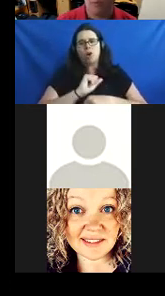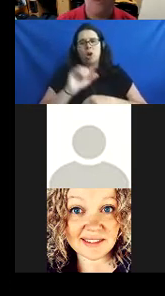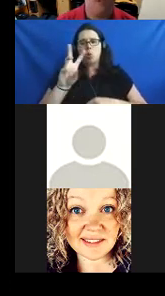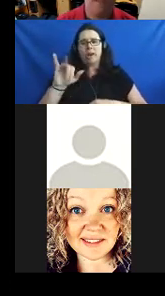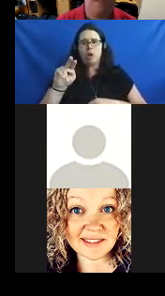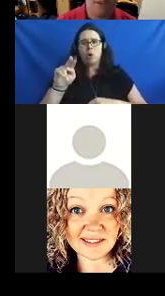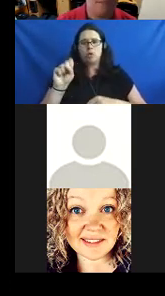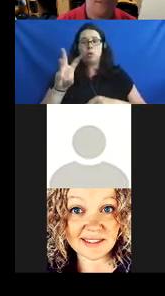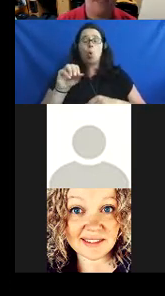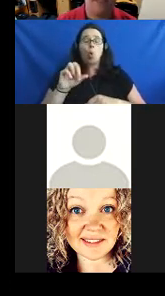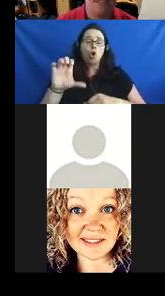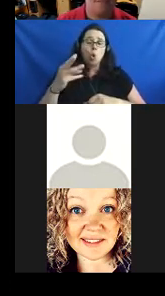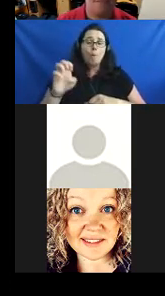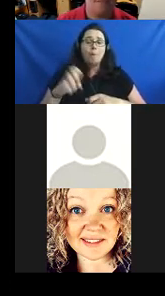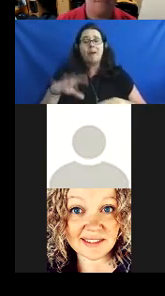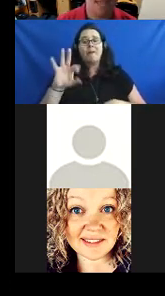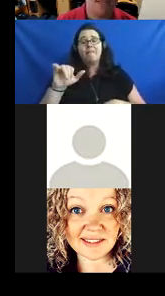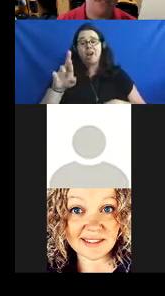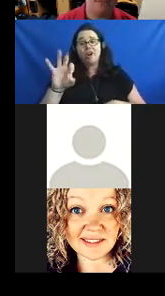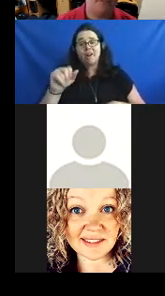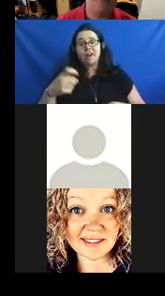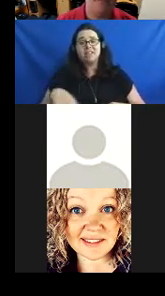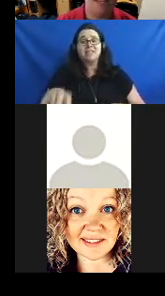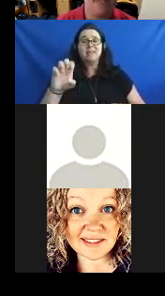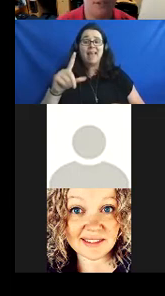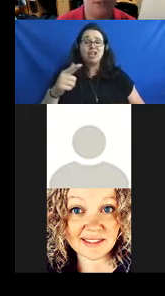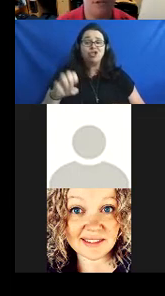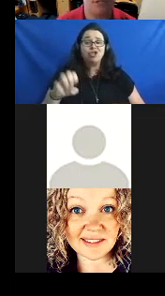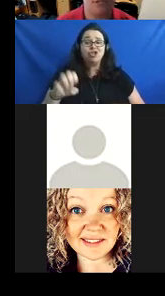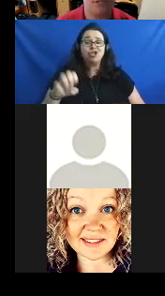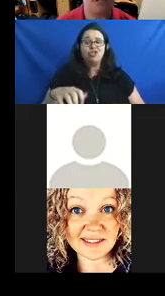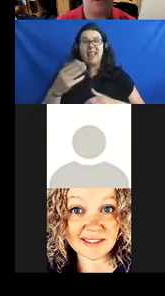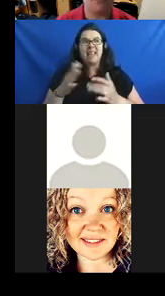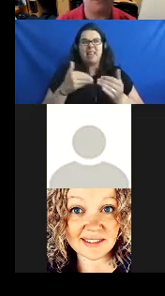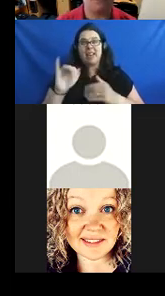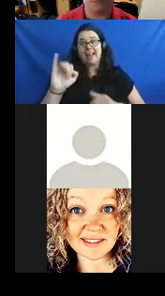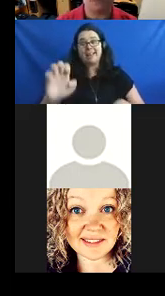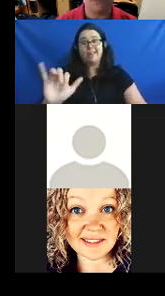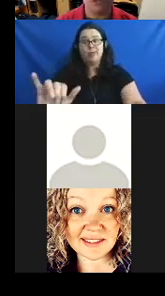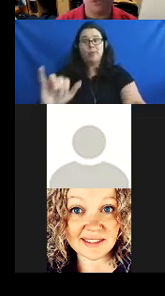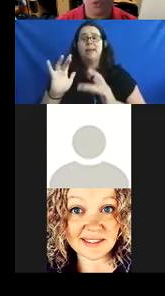CHROME, FIREFOX, EDGE, AND INTERNET EXPLORER.